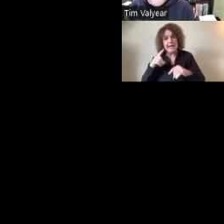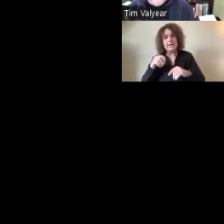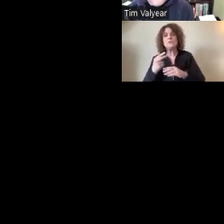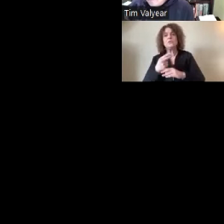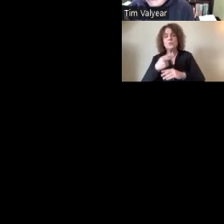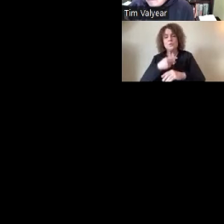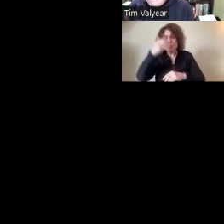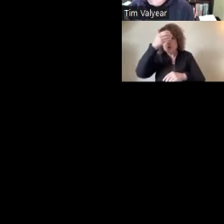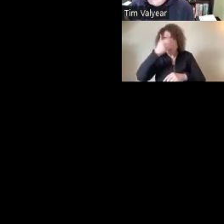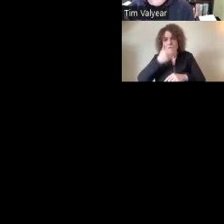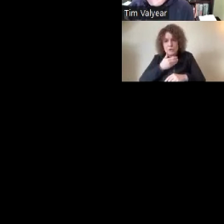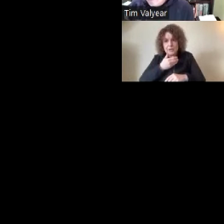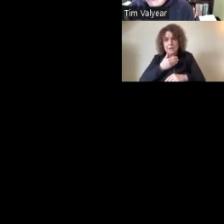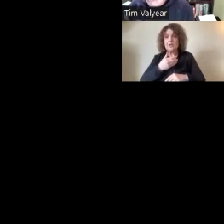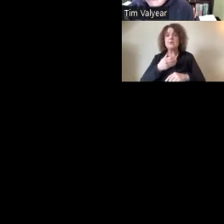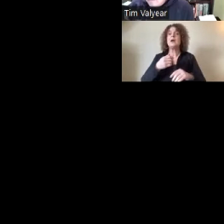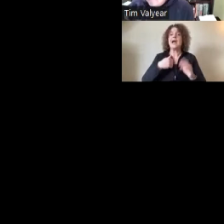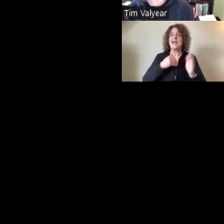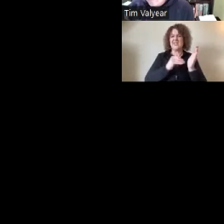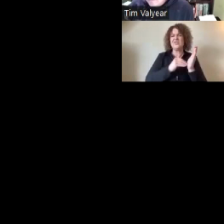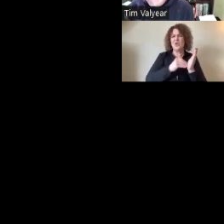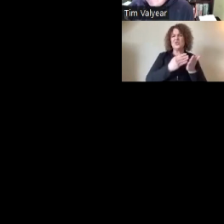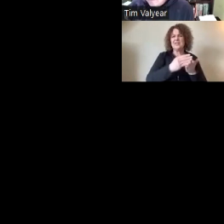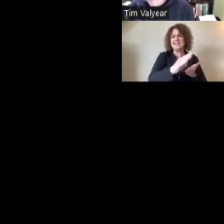most important thing. I cannot necessarily wear a mask